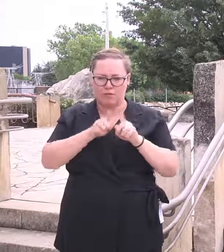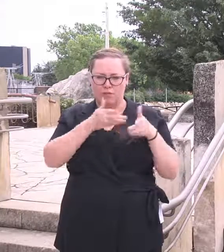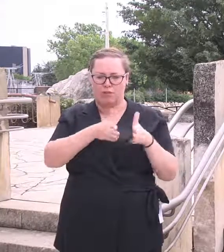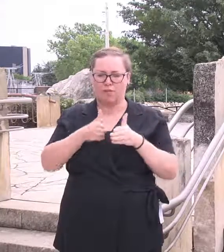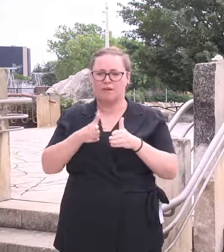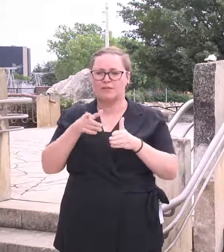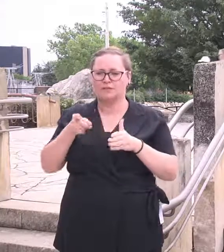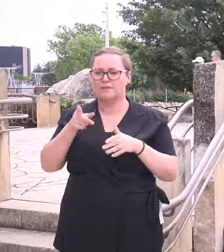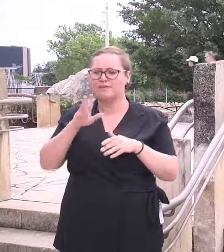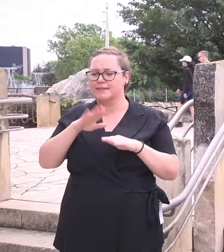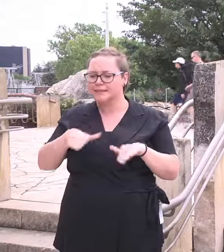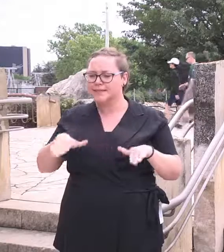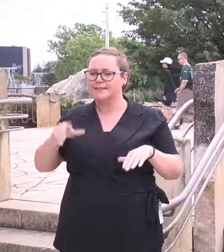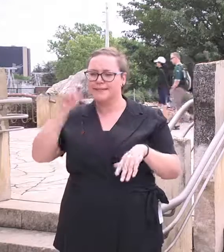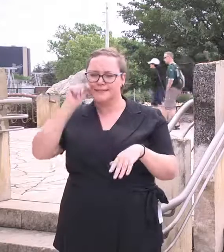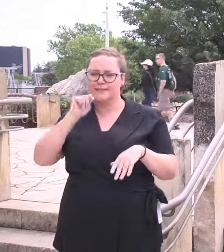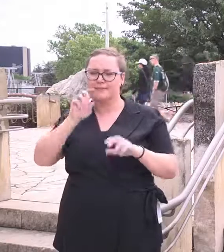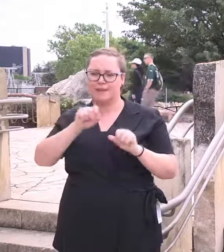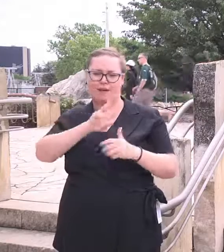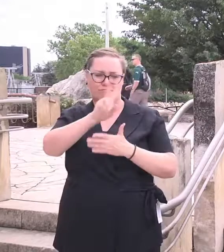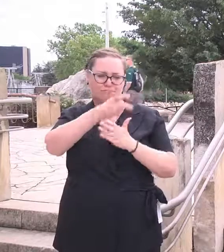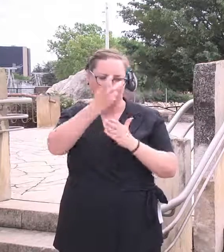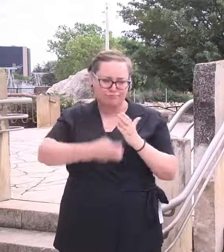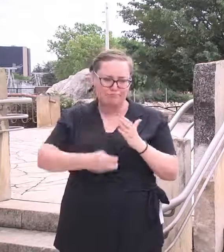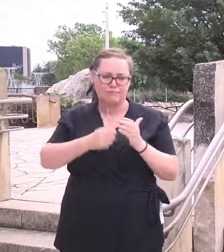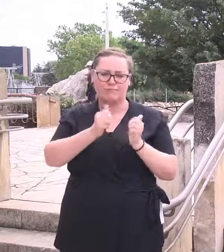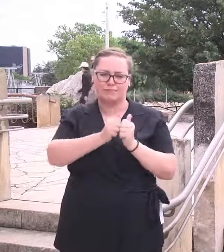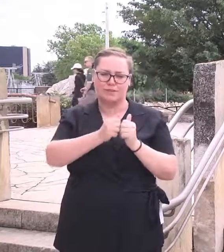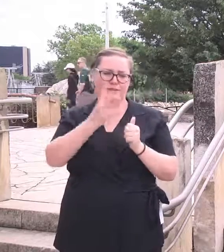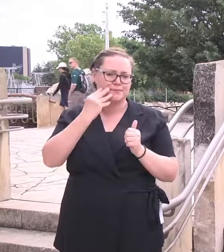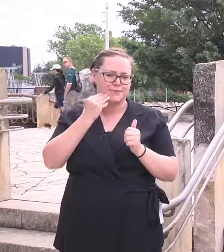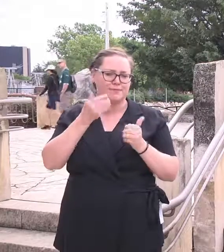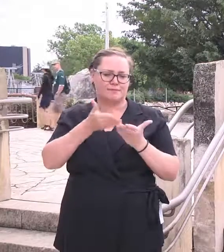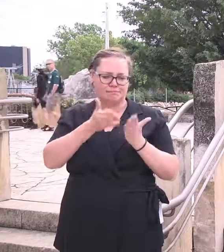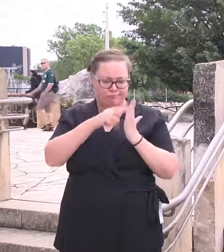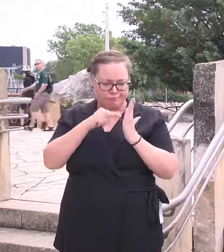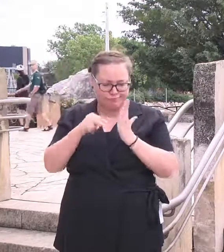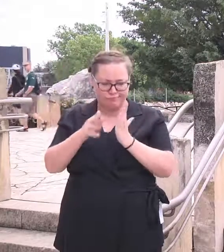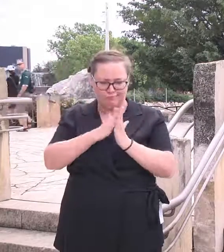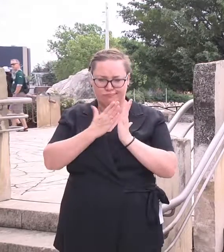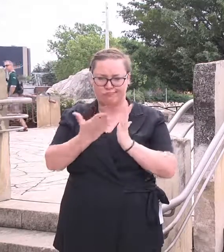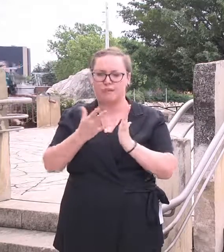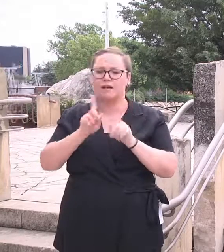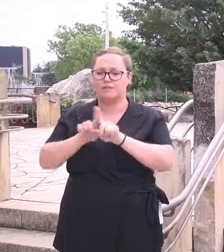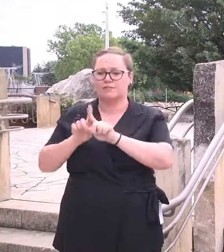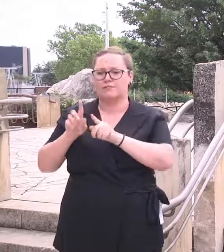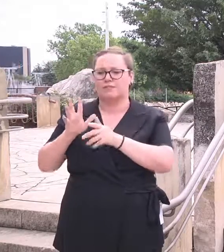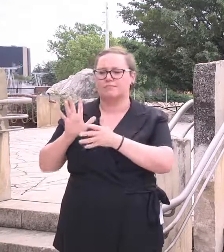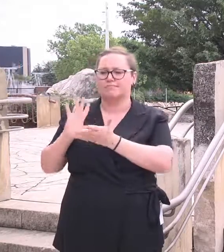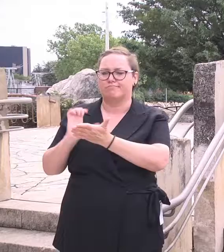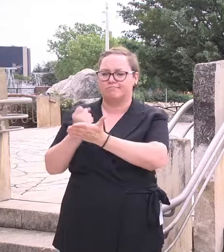adventure through Reading and activities Avail available at the public library toddlers kids